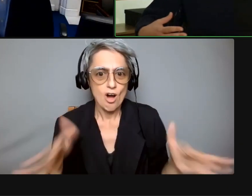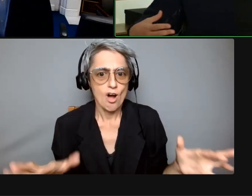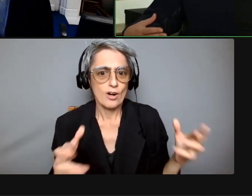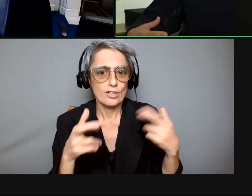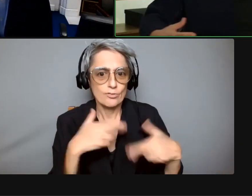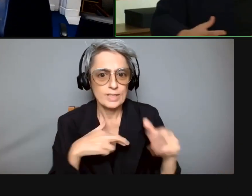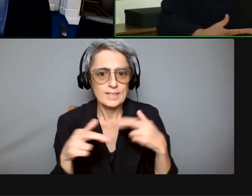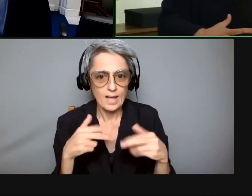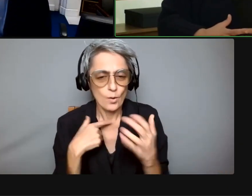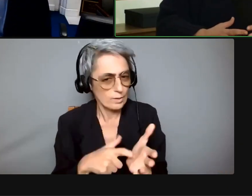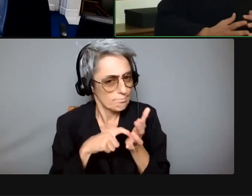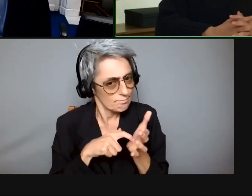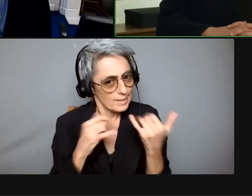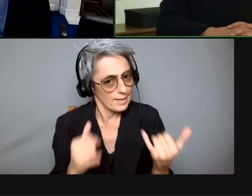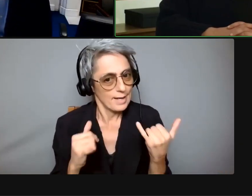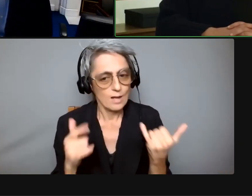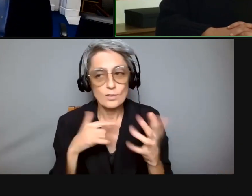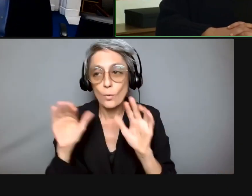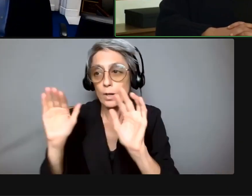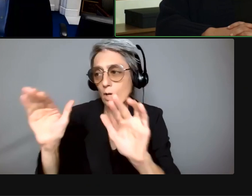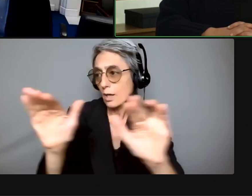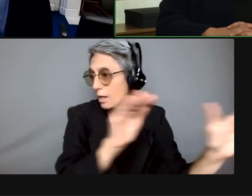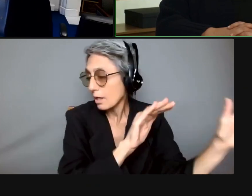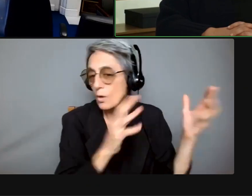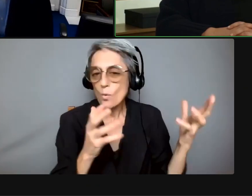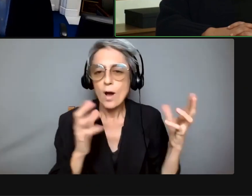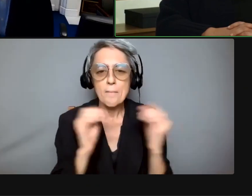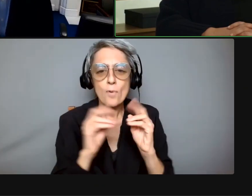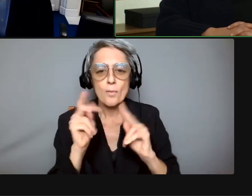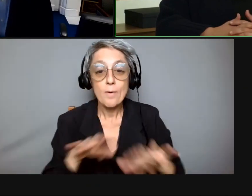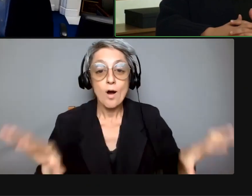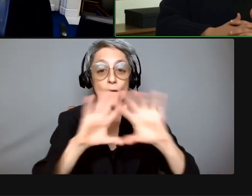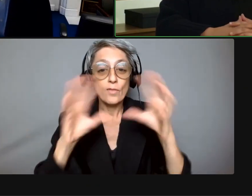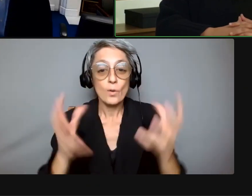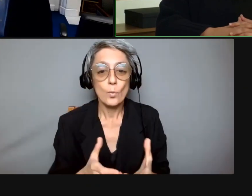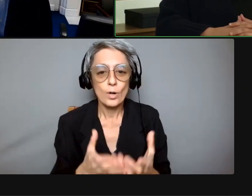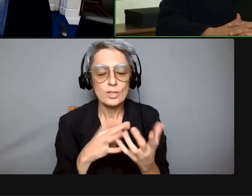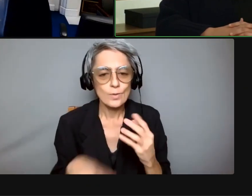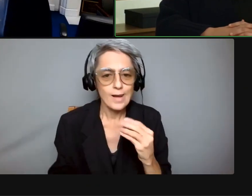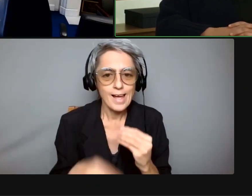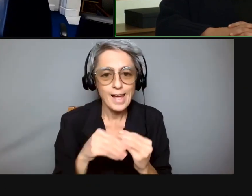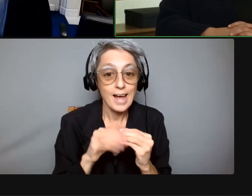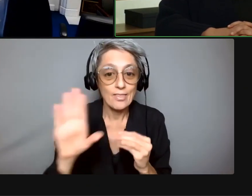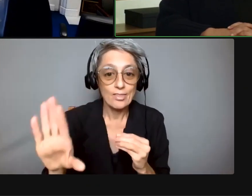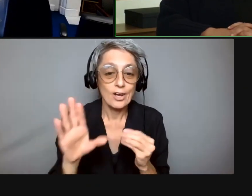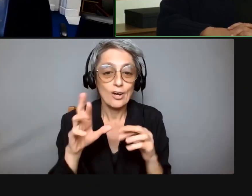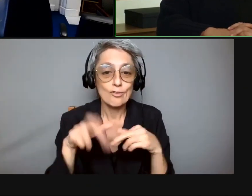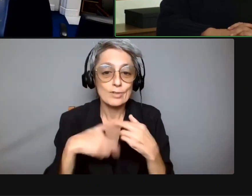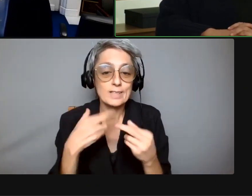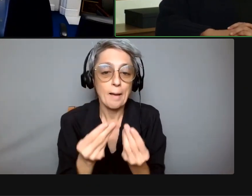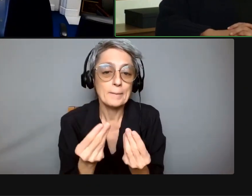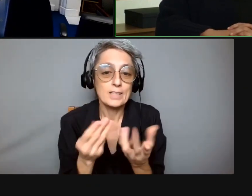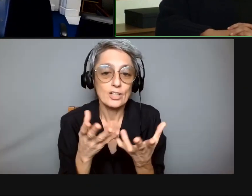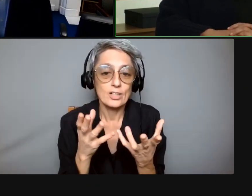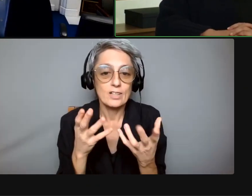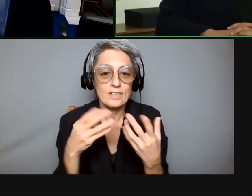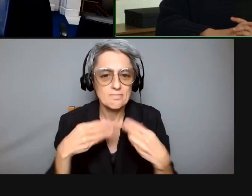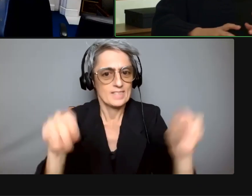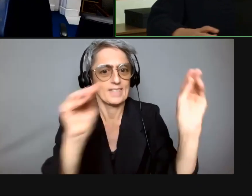to put more recycled material into markets around the world. It's difficult to do, but really interesting work.